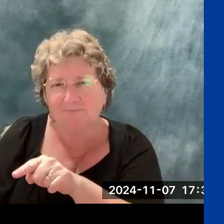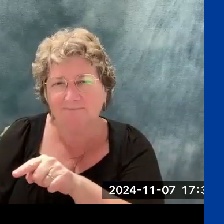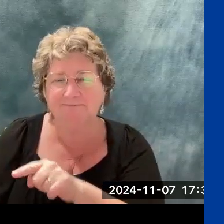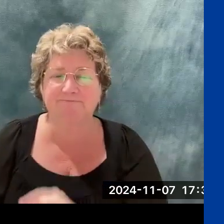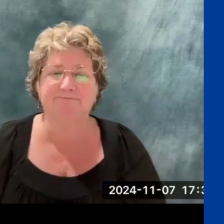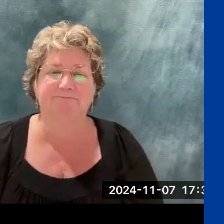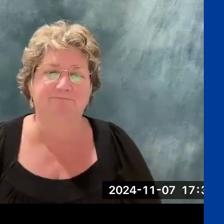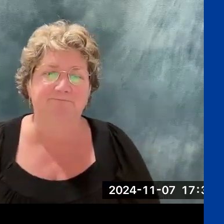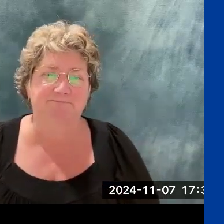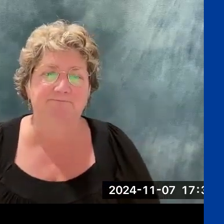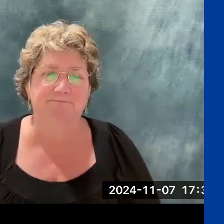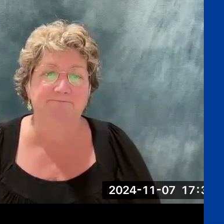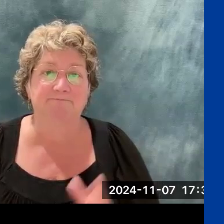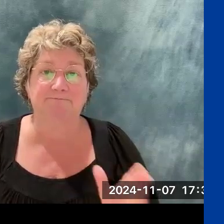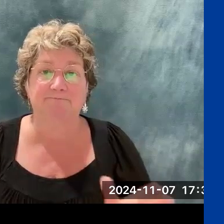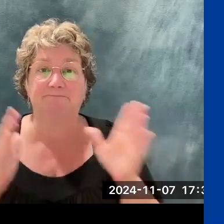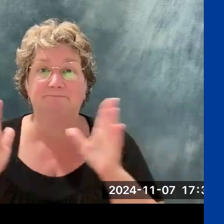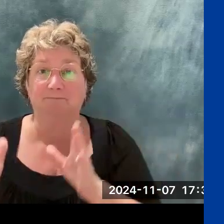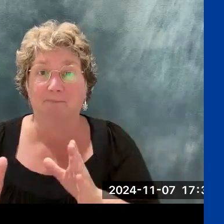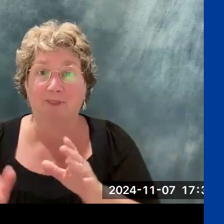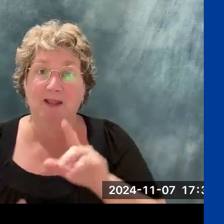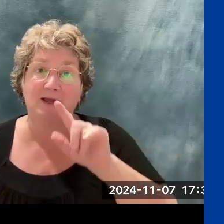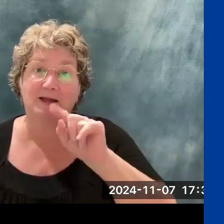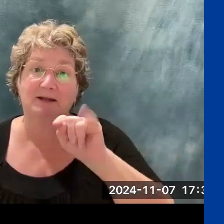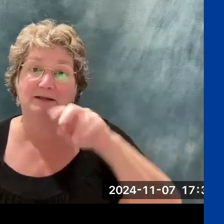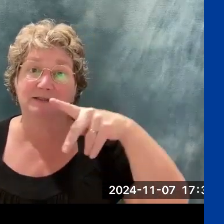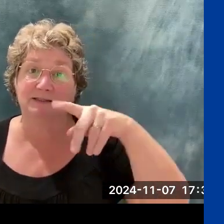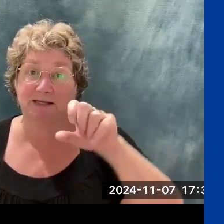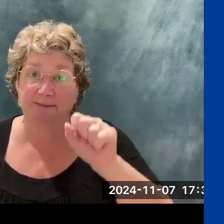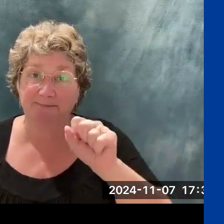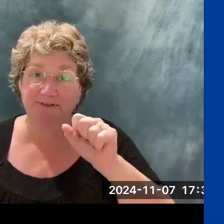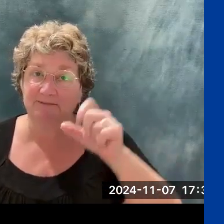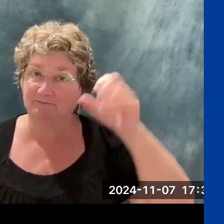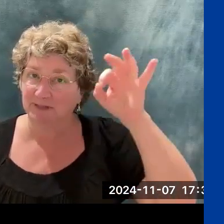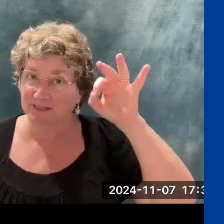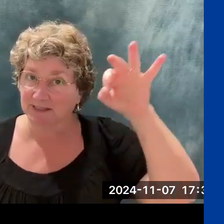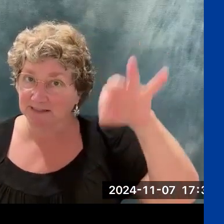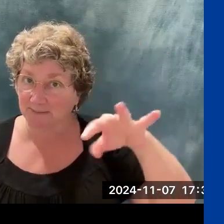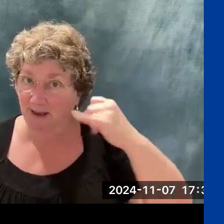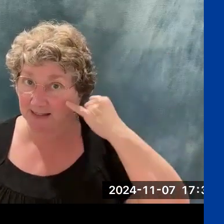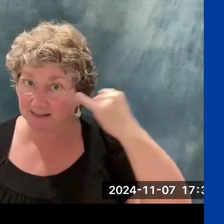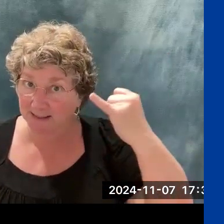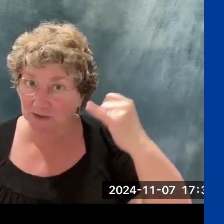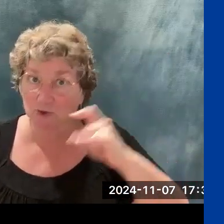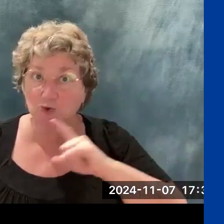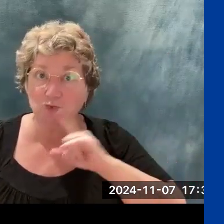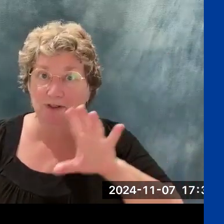You want to choose the right moment. Make sure that you're choosing a time where you're both calm, where you have the time